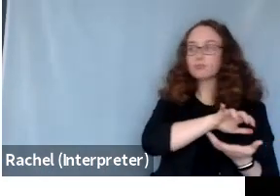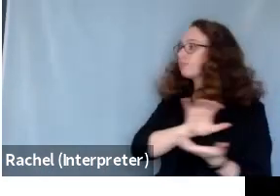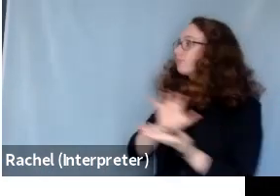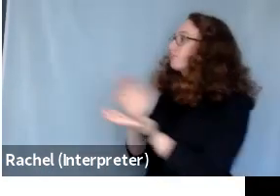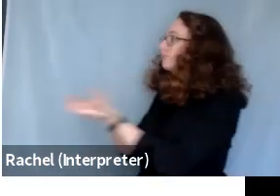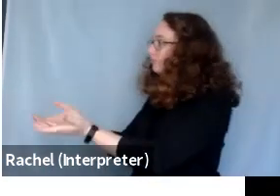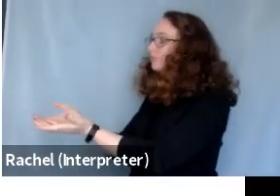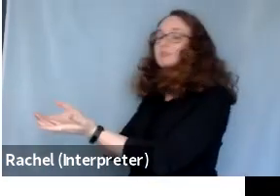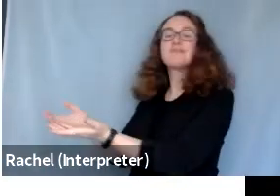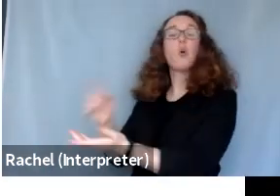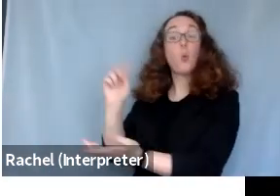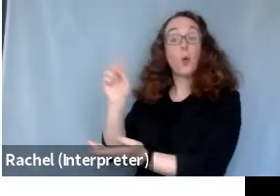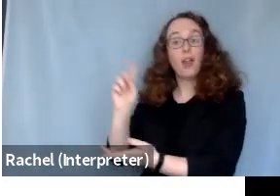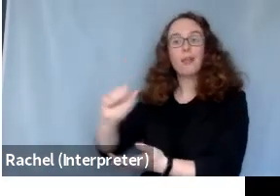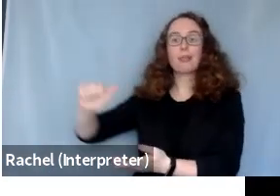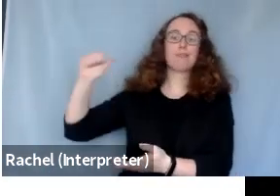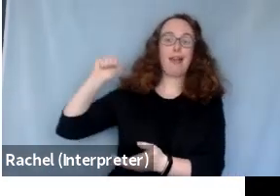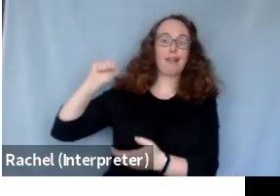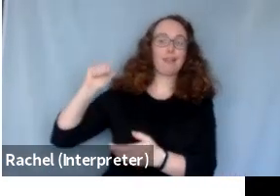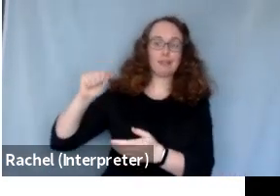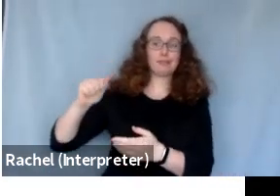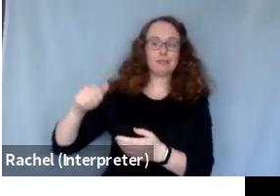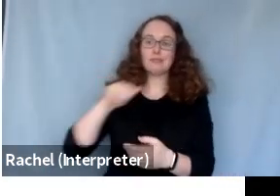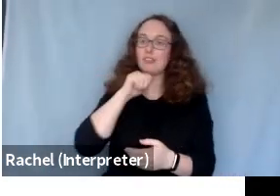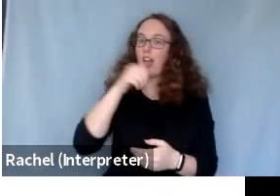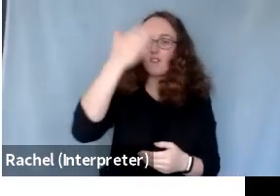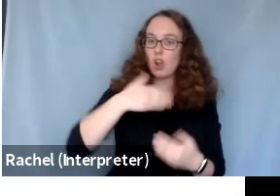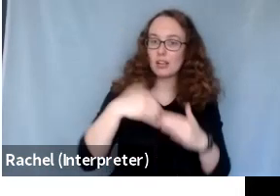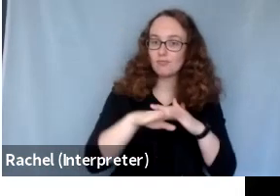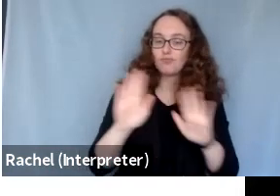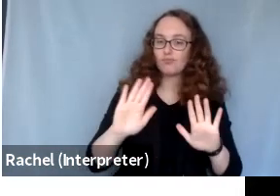too, we'll get those students their course materials and on down